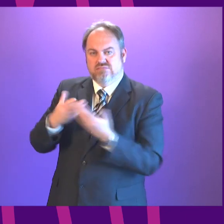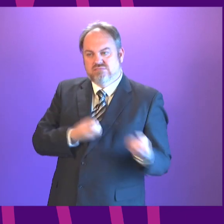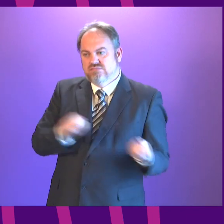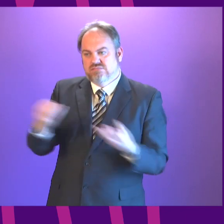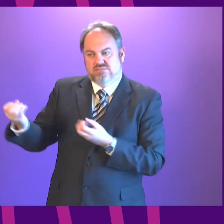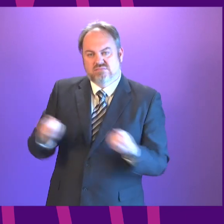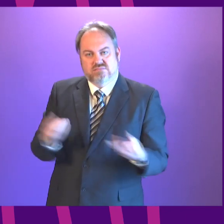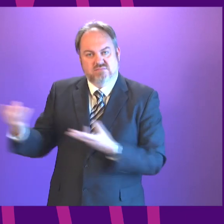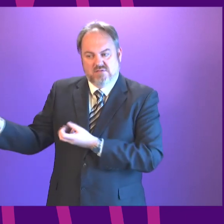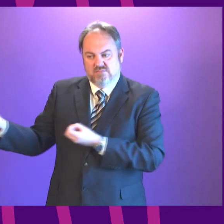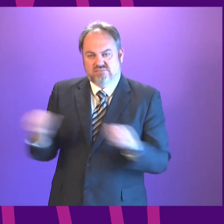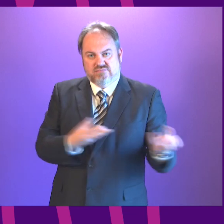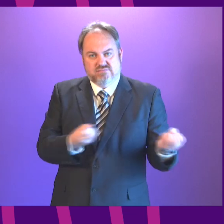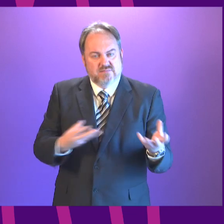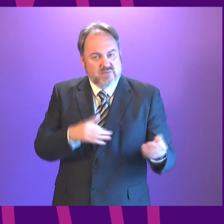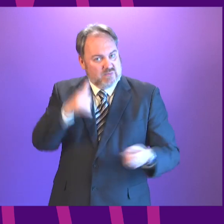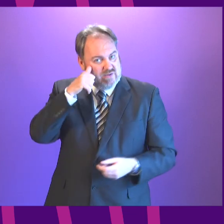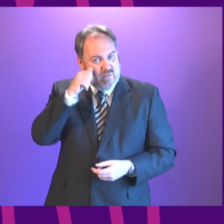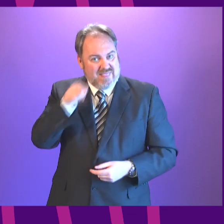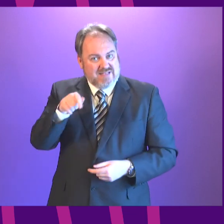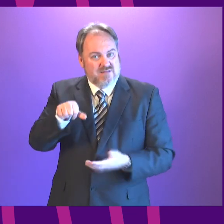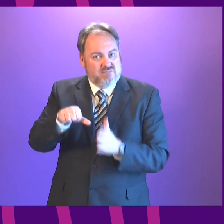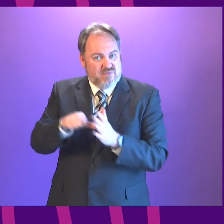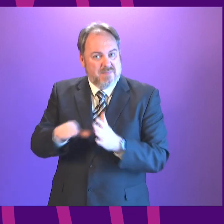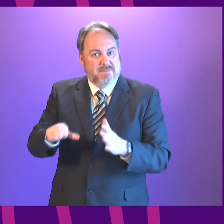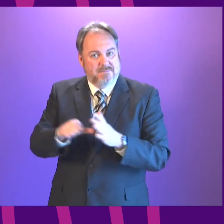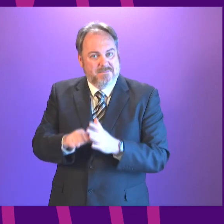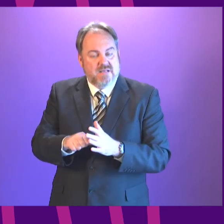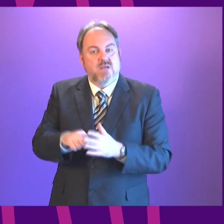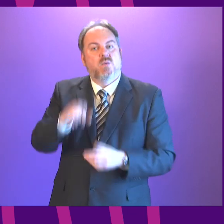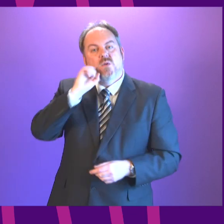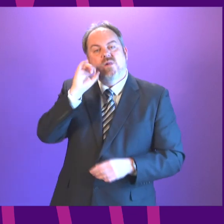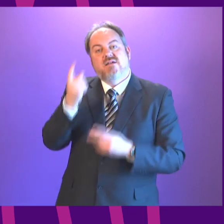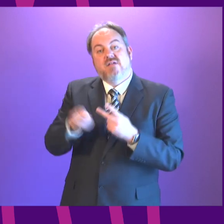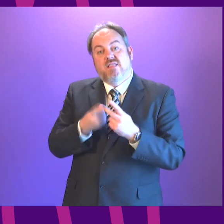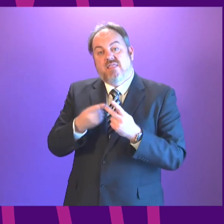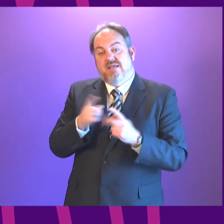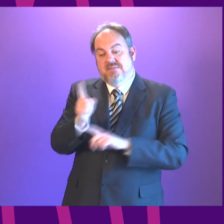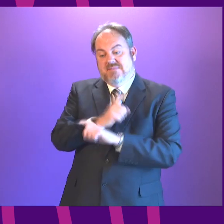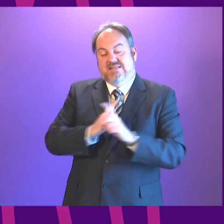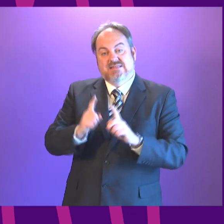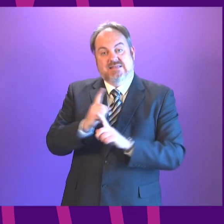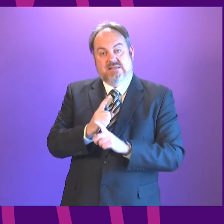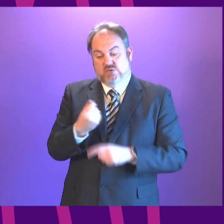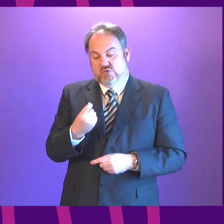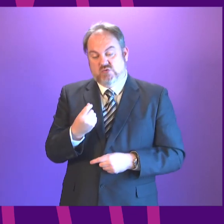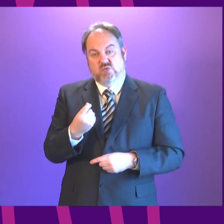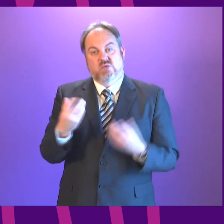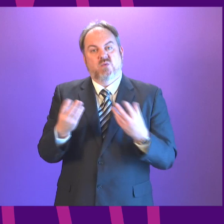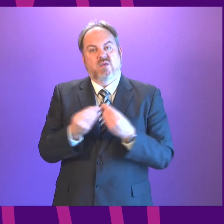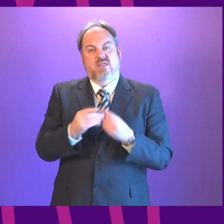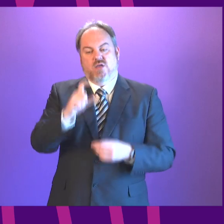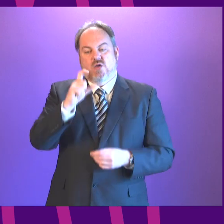of our own resilience committee. I was hoping that there would be another COBRA meeting later today, but that had not yet been confirmed when I came to the chamber to speak—I still